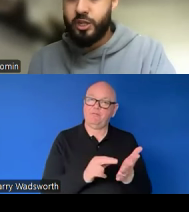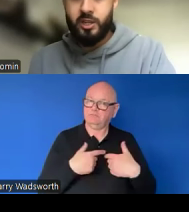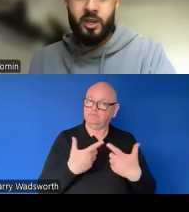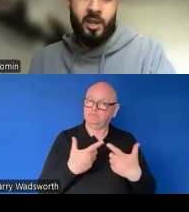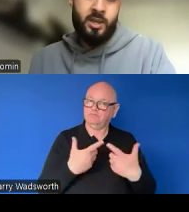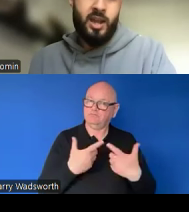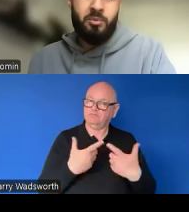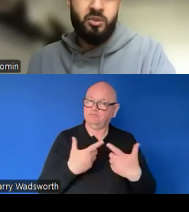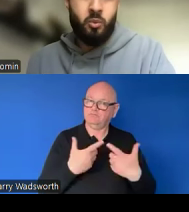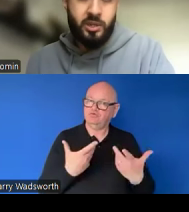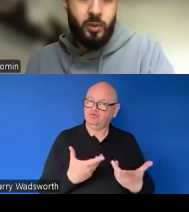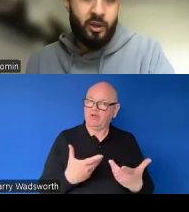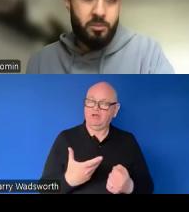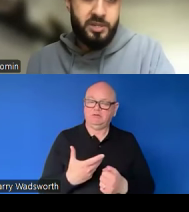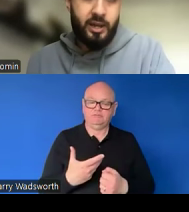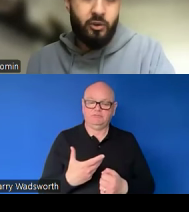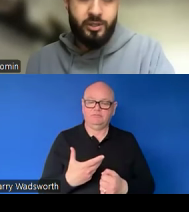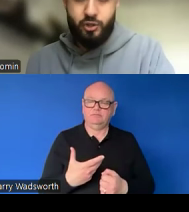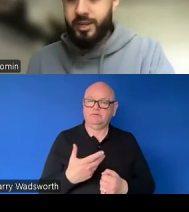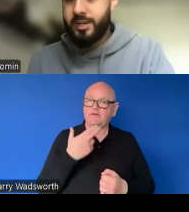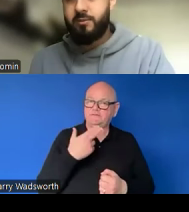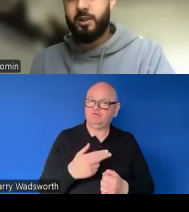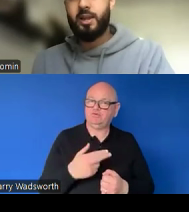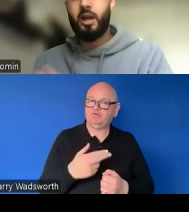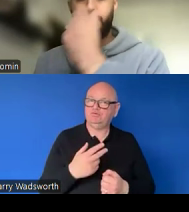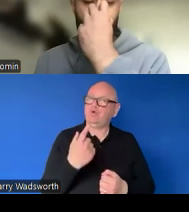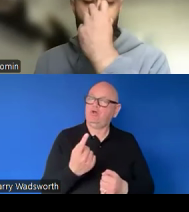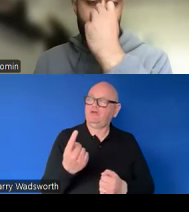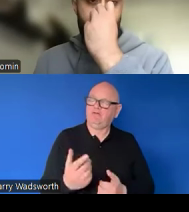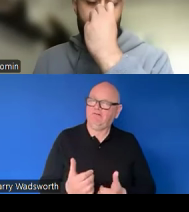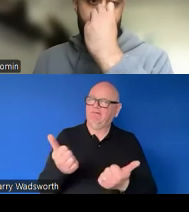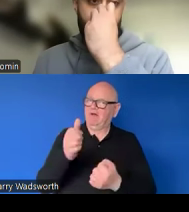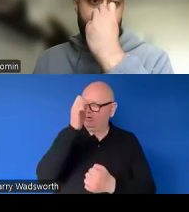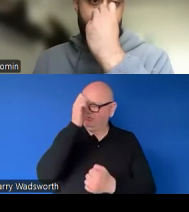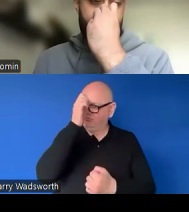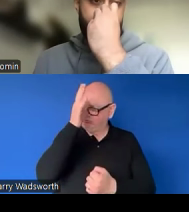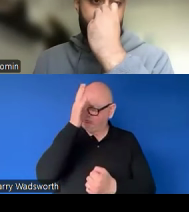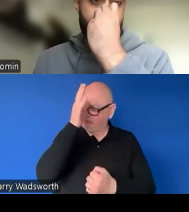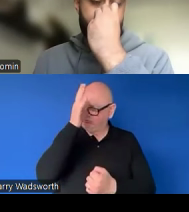She is an absolute wizard when it comes to Ad Grants, so she can definitely help you out with applying to Ad Grants